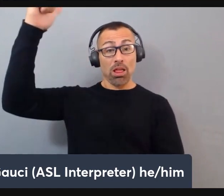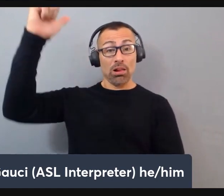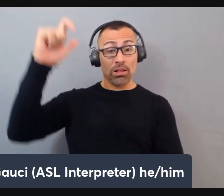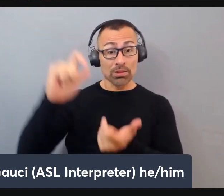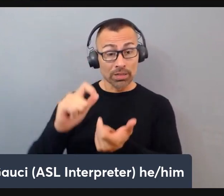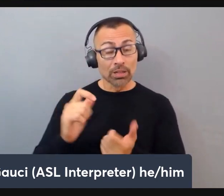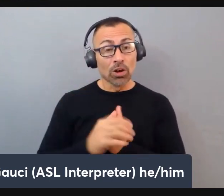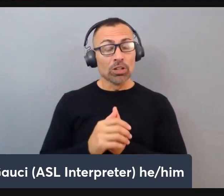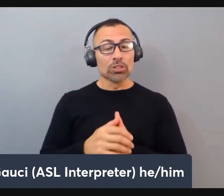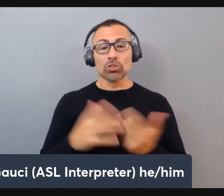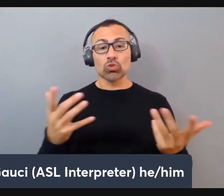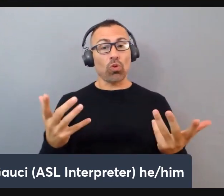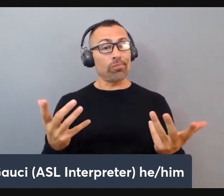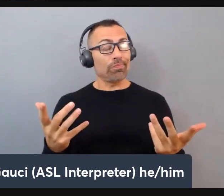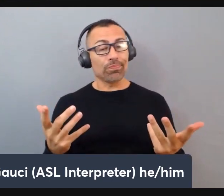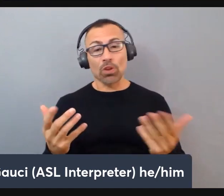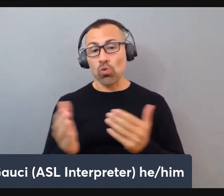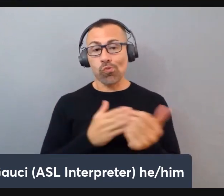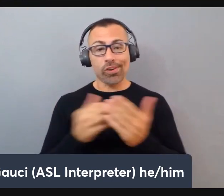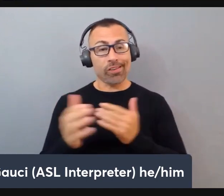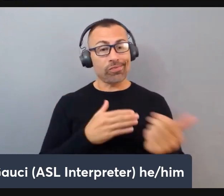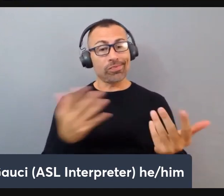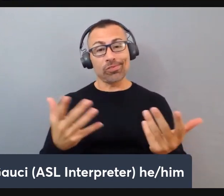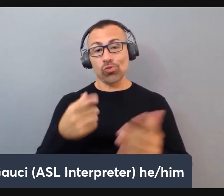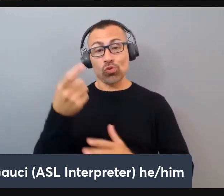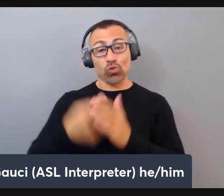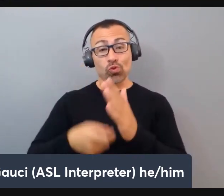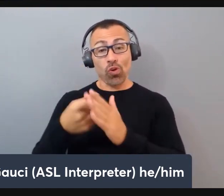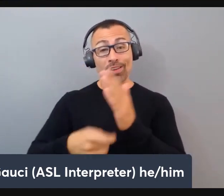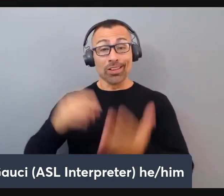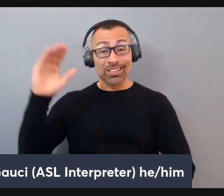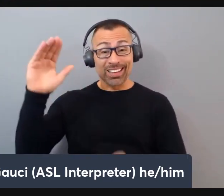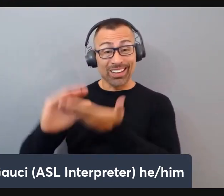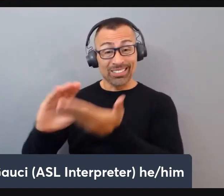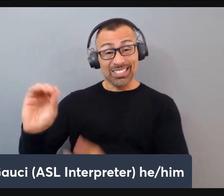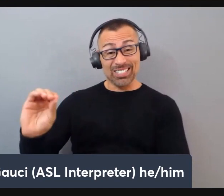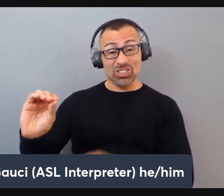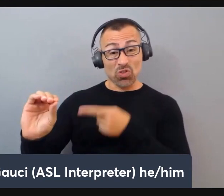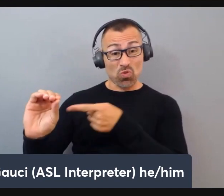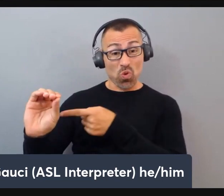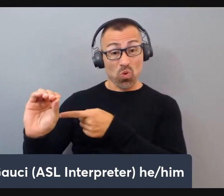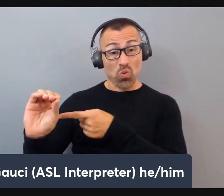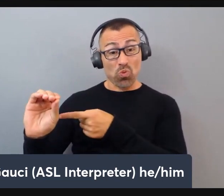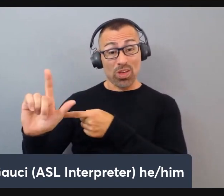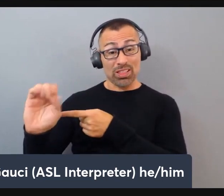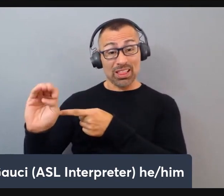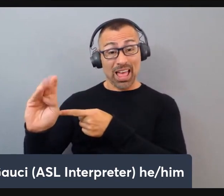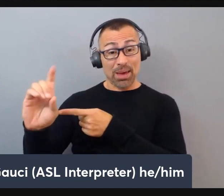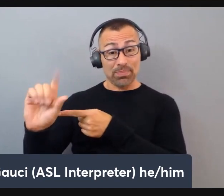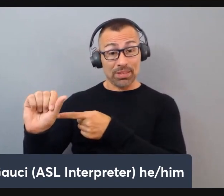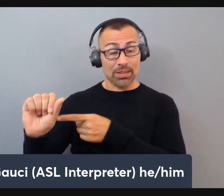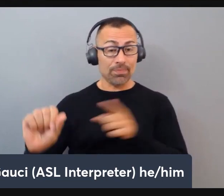With Lambda, it can scale all the way down to zero with AWS App Runner can scale down to only charging you for memory and not charging for CPU at all.